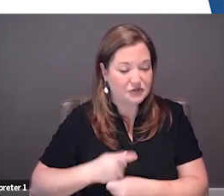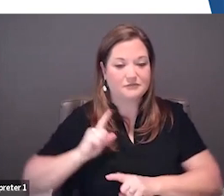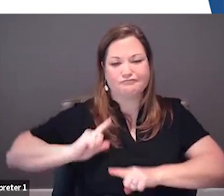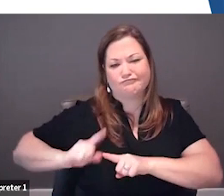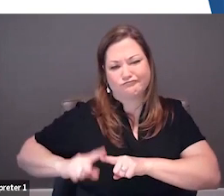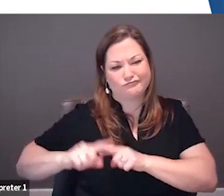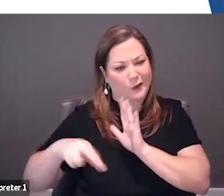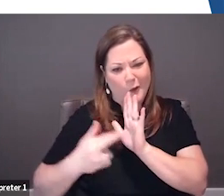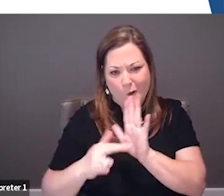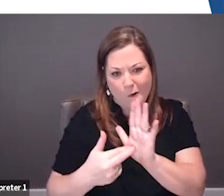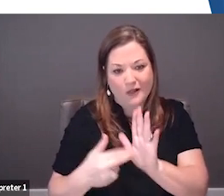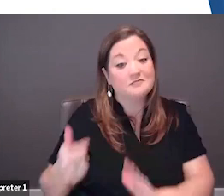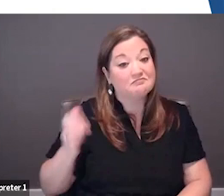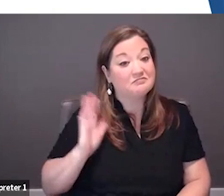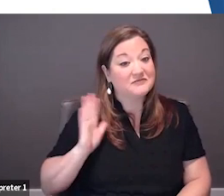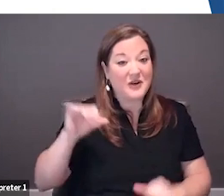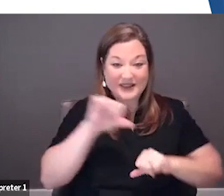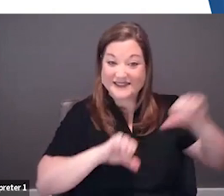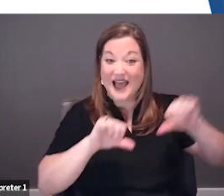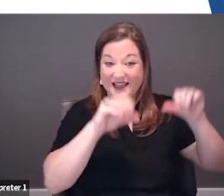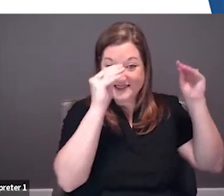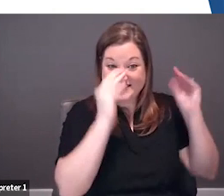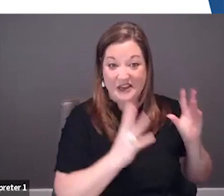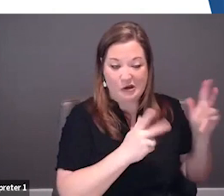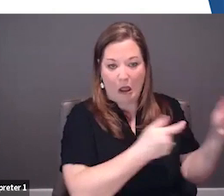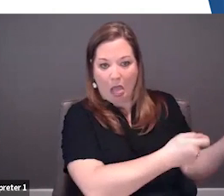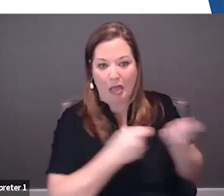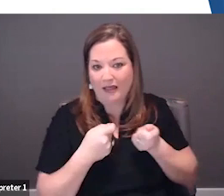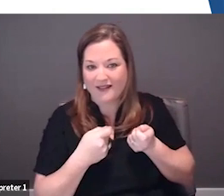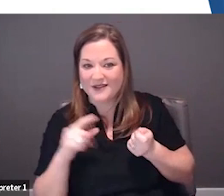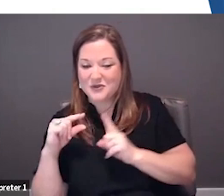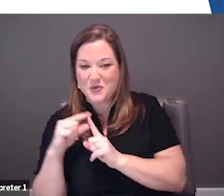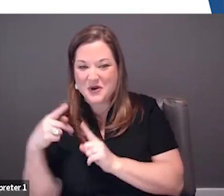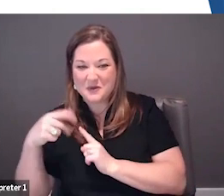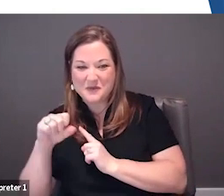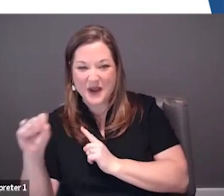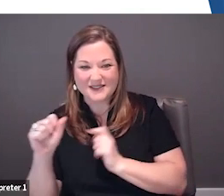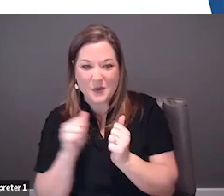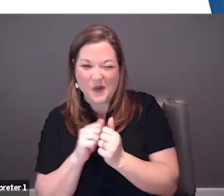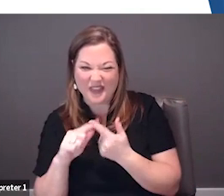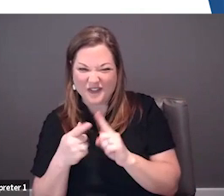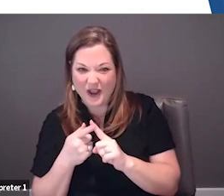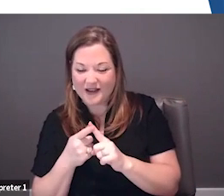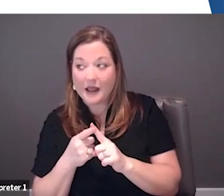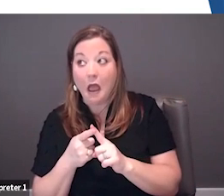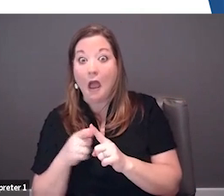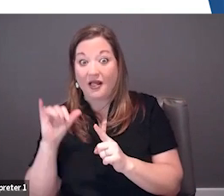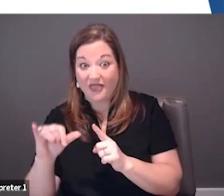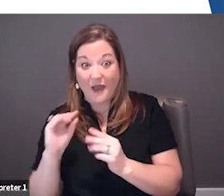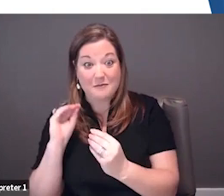He's a former science teacher and got pulled into WordPress through a friend with a little plug-in that started taking off. Welcome, Quay.